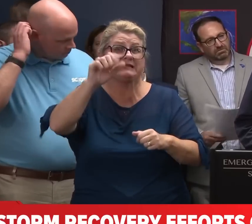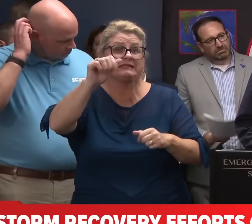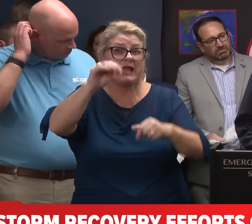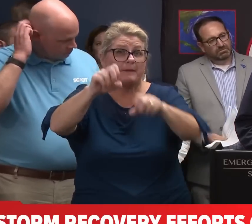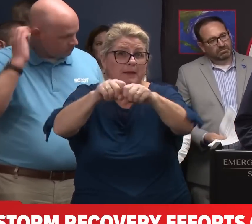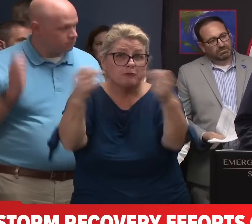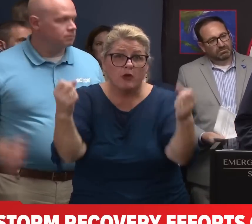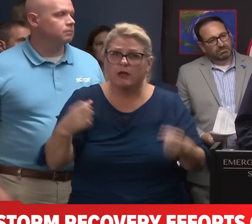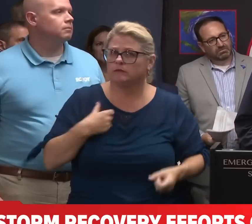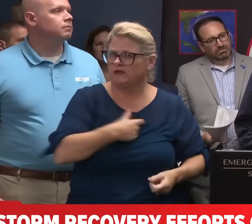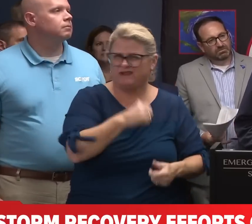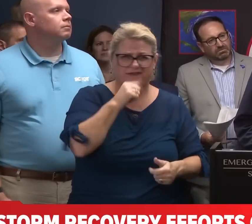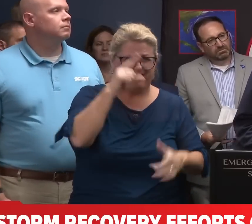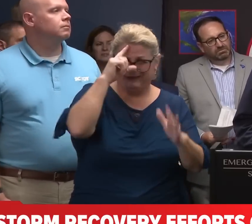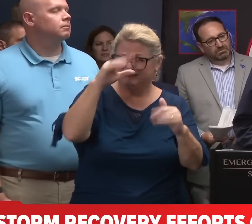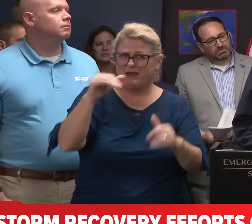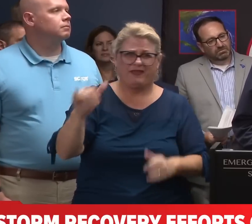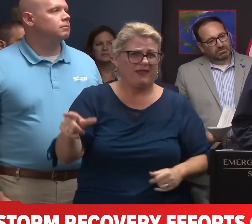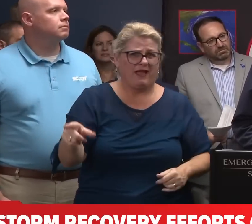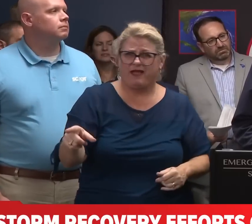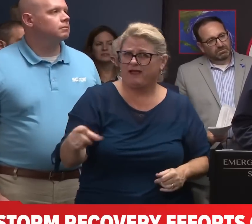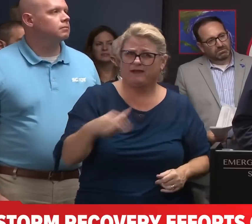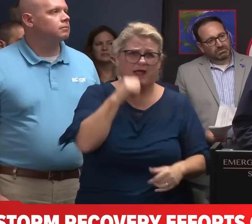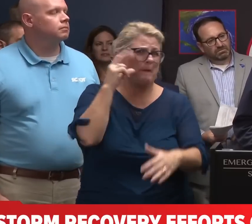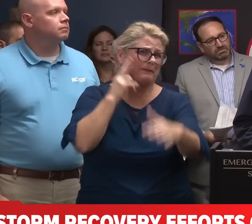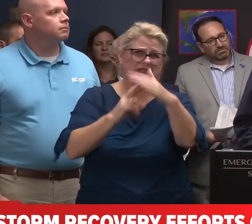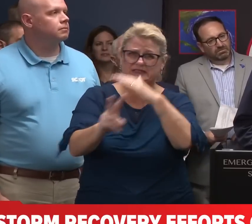but that was not predicted. But it, uh, it certainly happened.